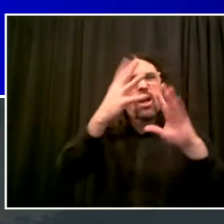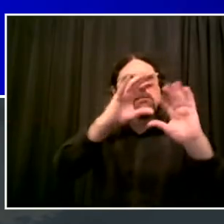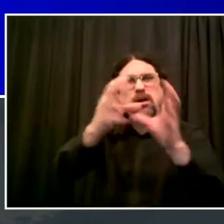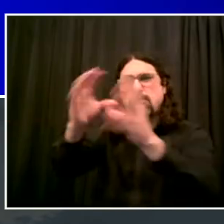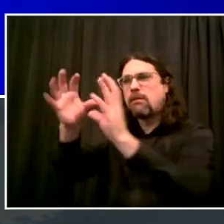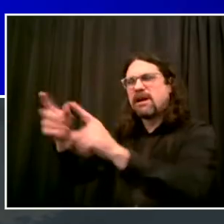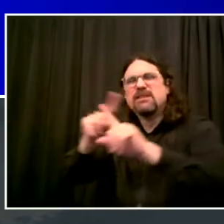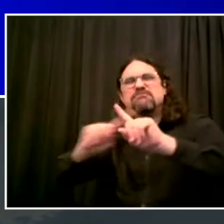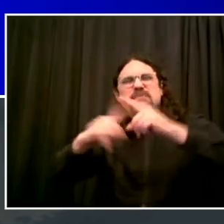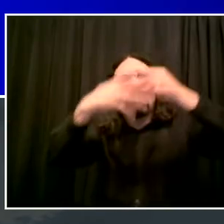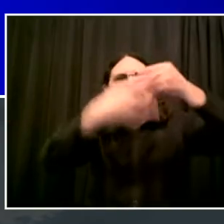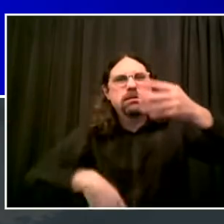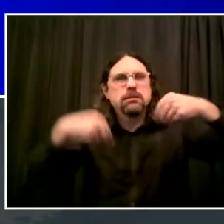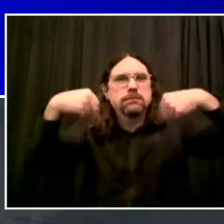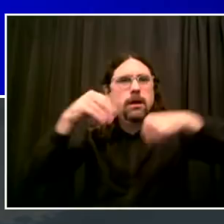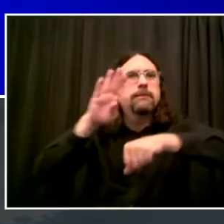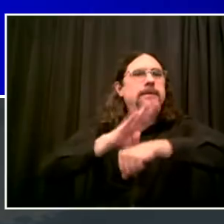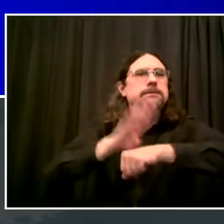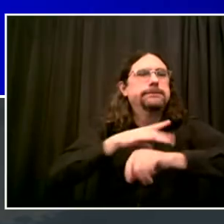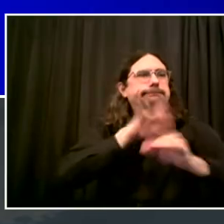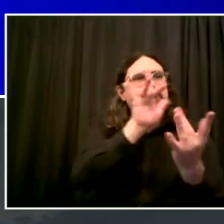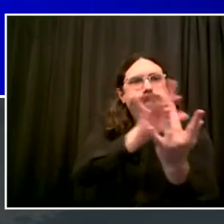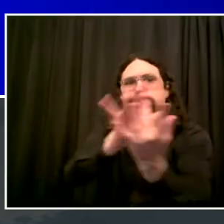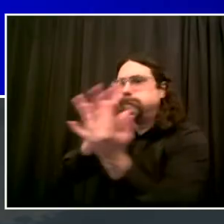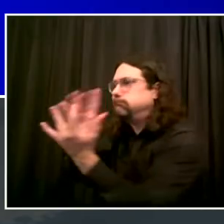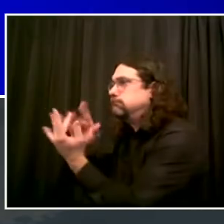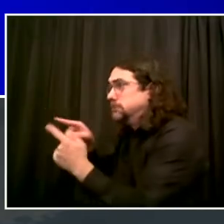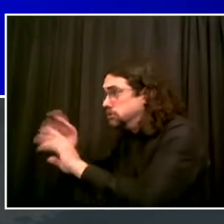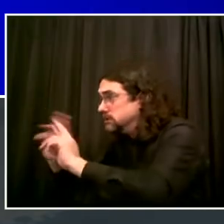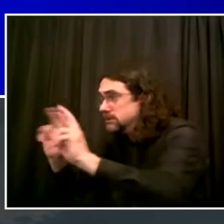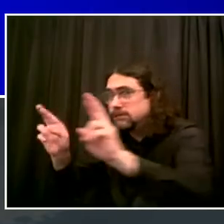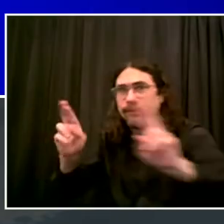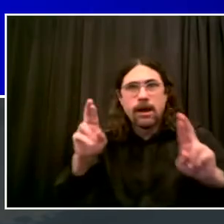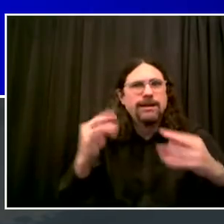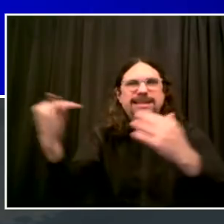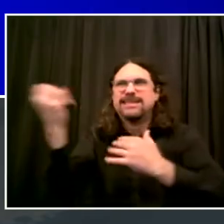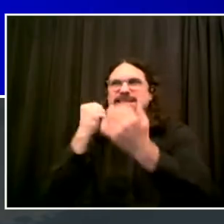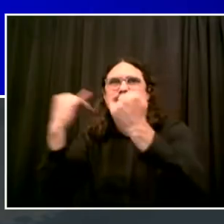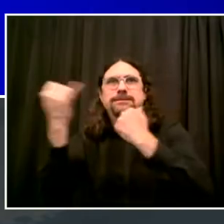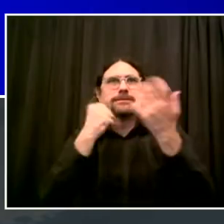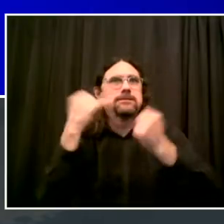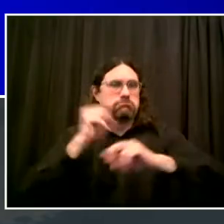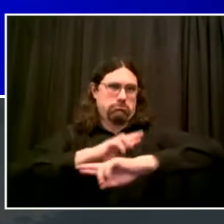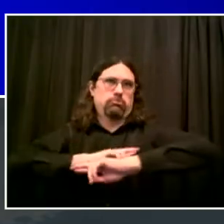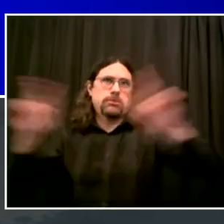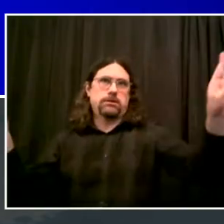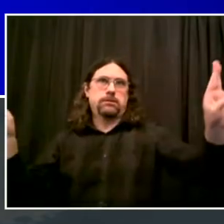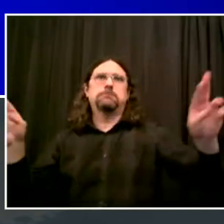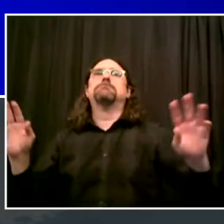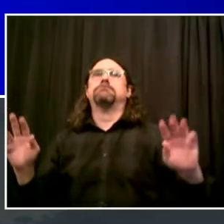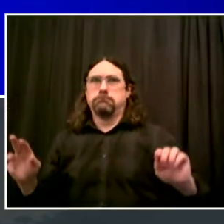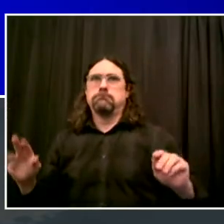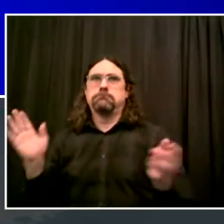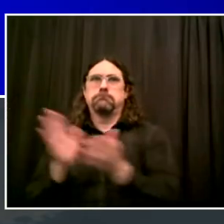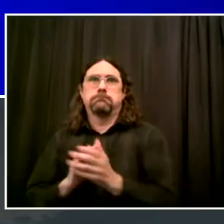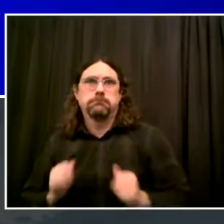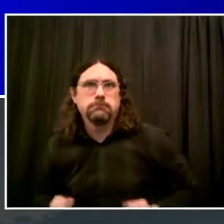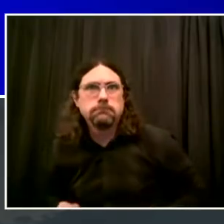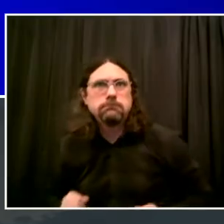MAJORITY SAY THEY E AREARDY. THEY HAVE BEEN OUT OF ACTION FOR A FEW MONTHS